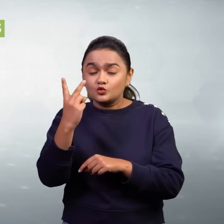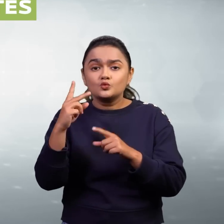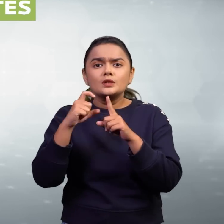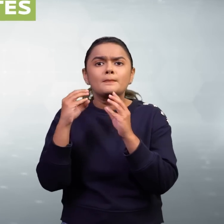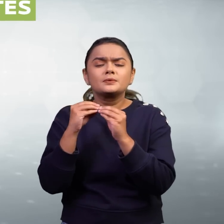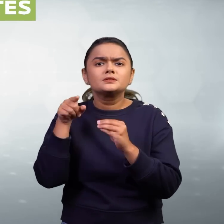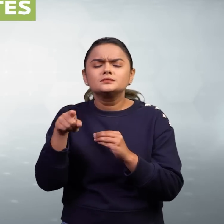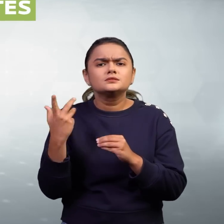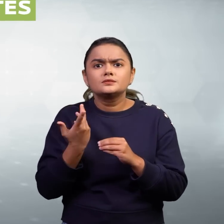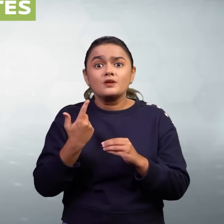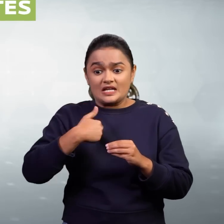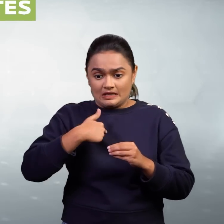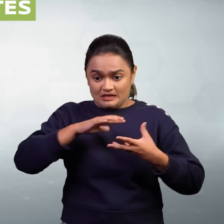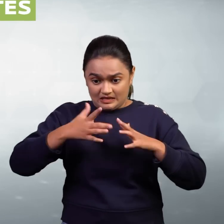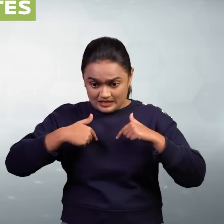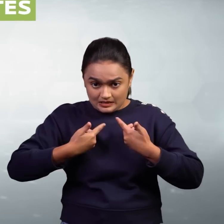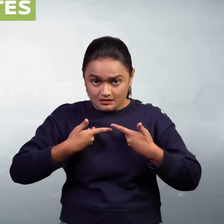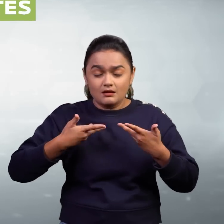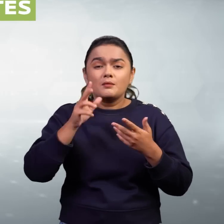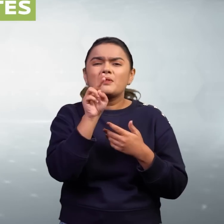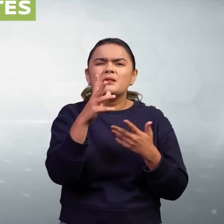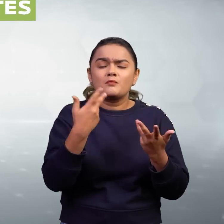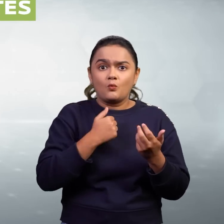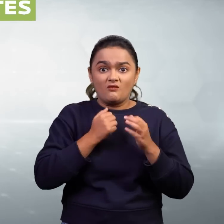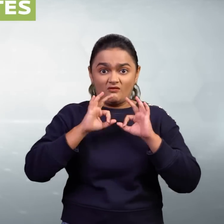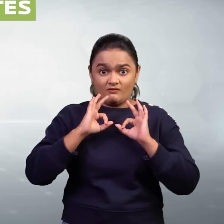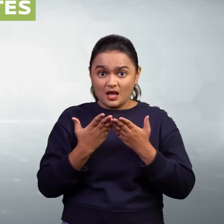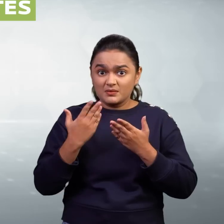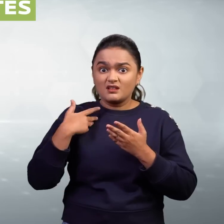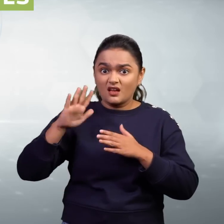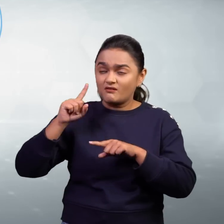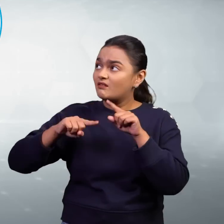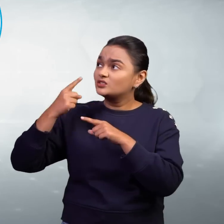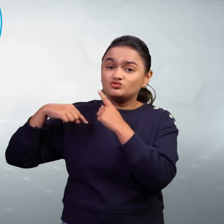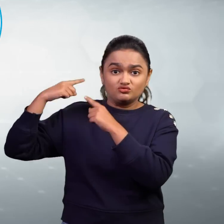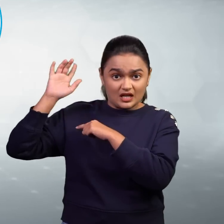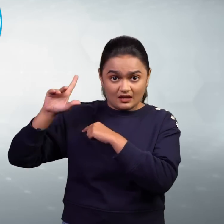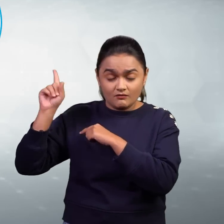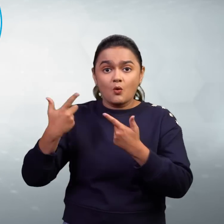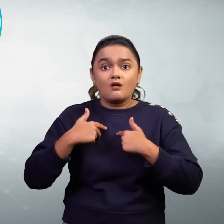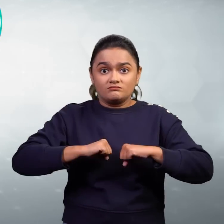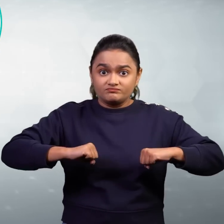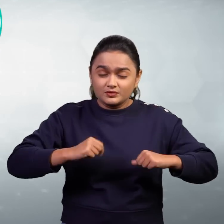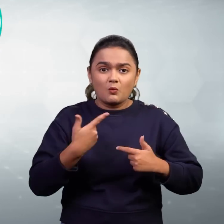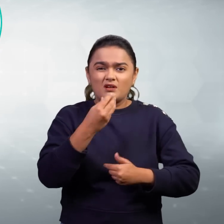Type 2 diabetes is diabetes caused by our habits. It develops either due to family history or being overweight.